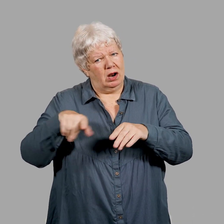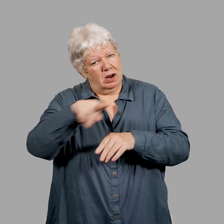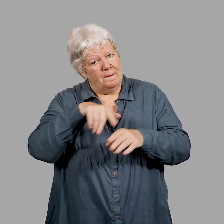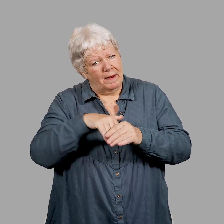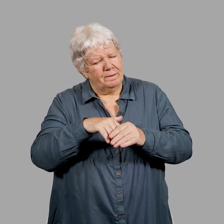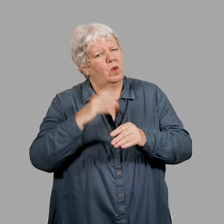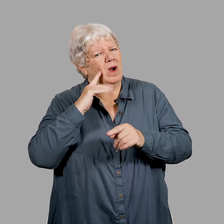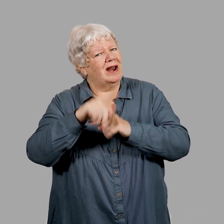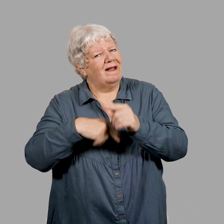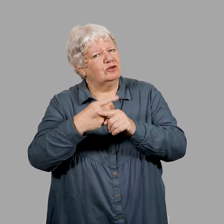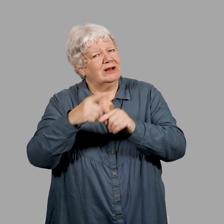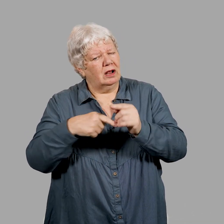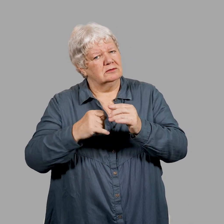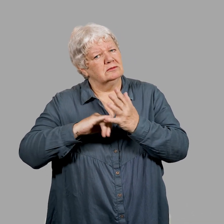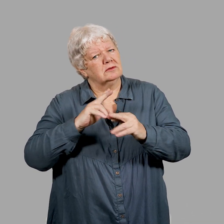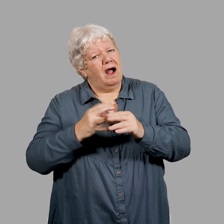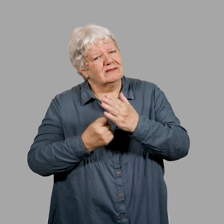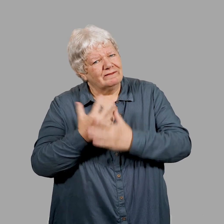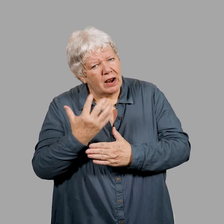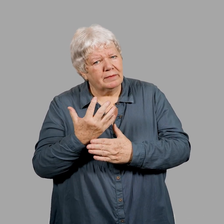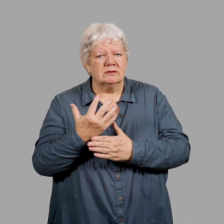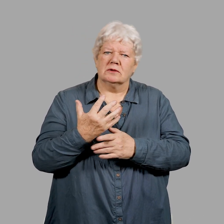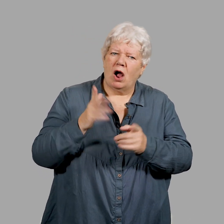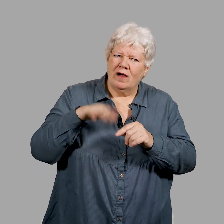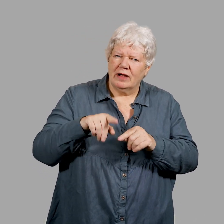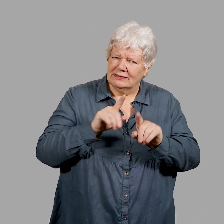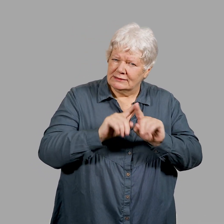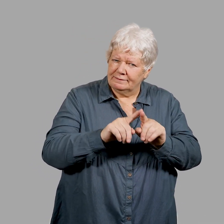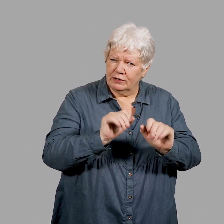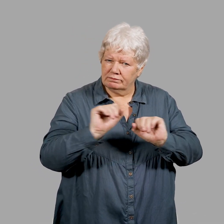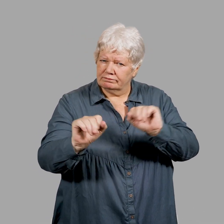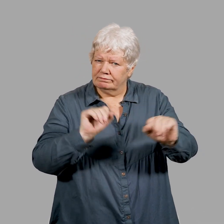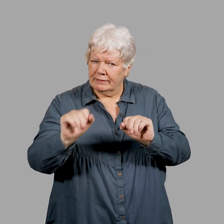at our annual staff development day around the varied and diverse issues